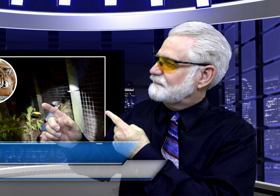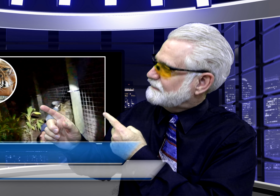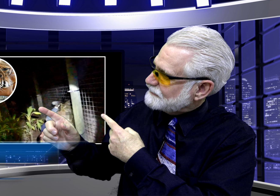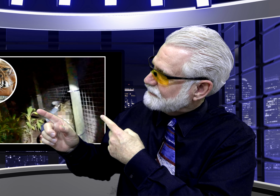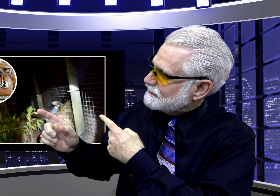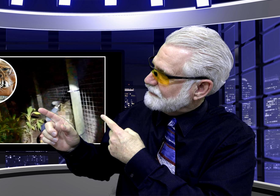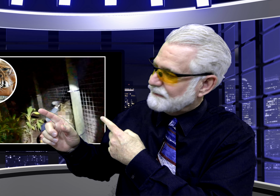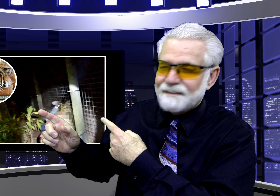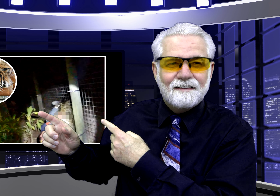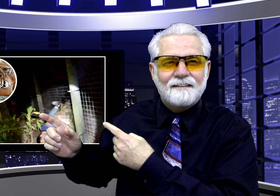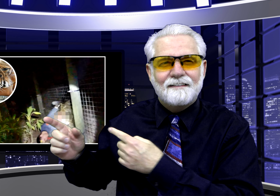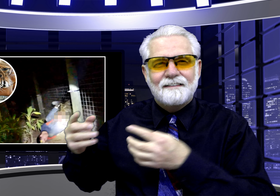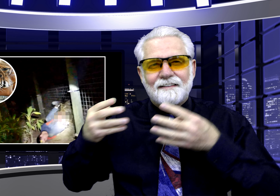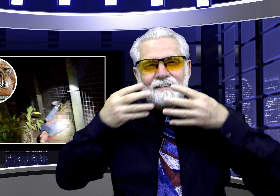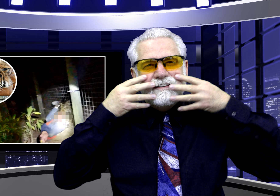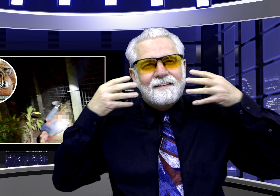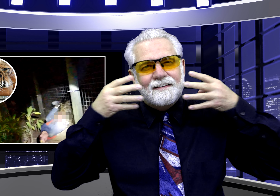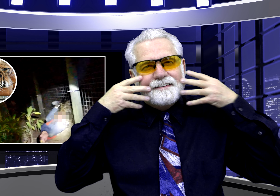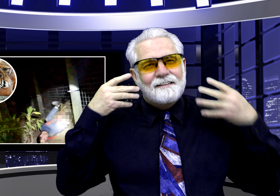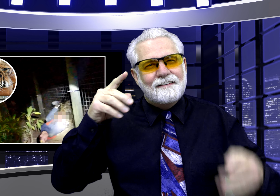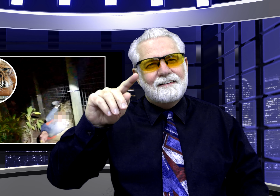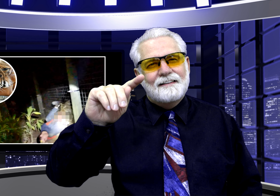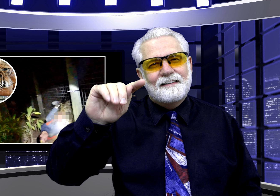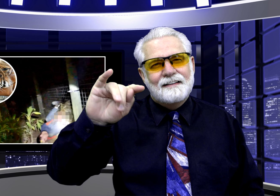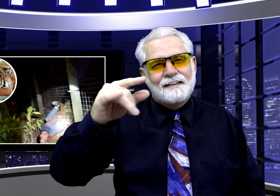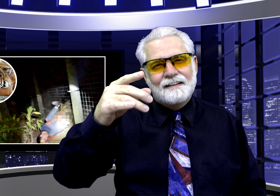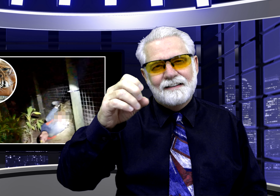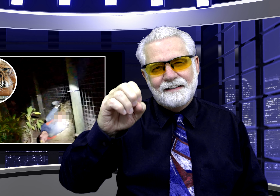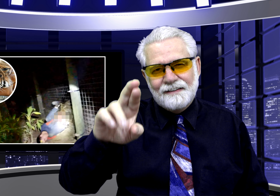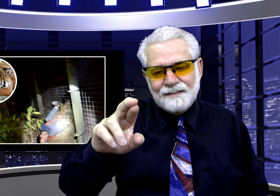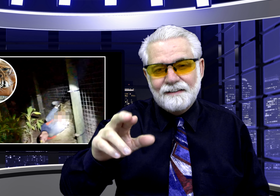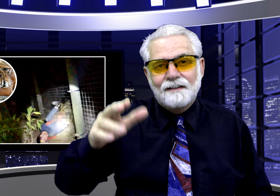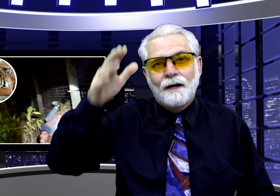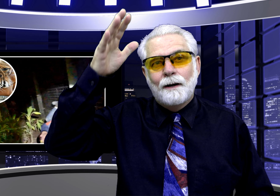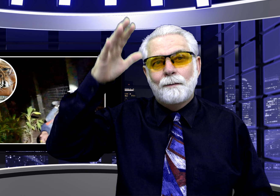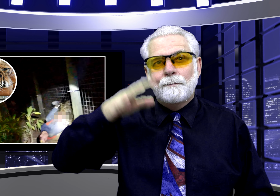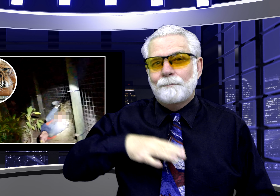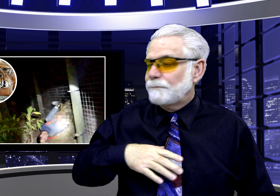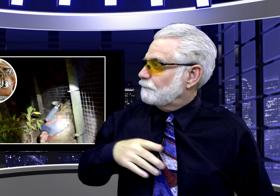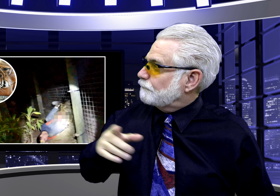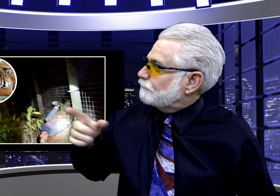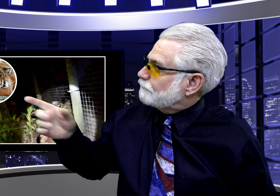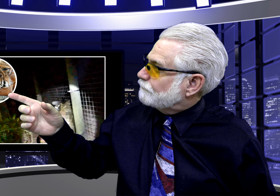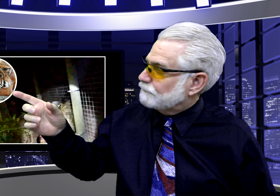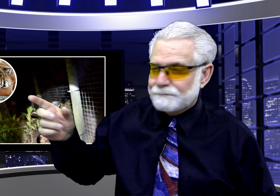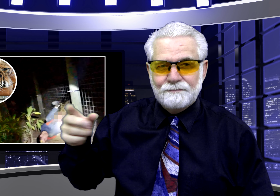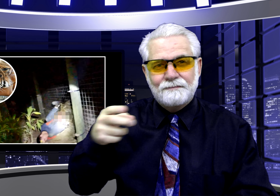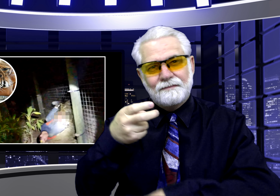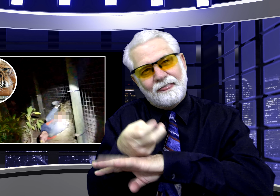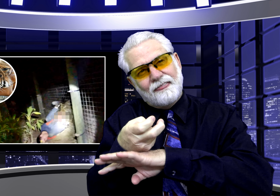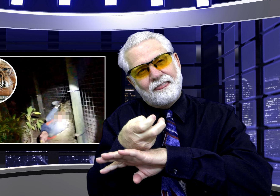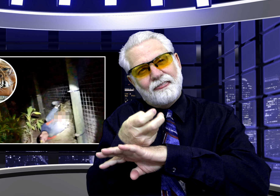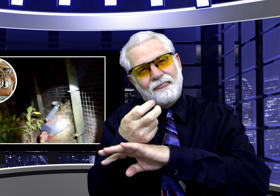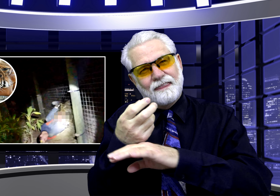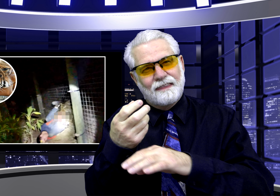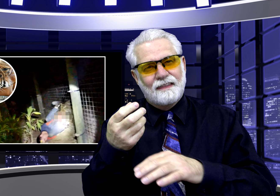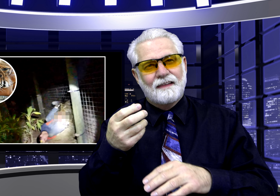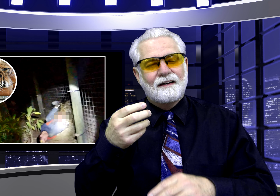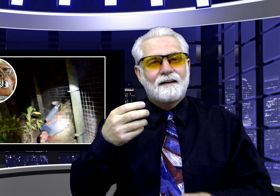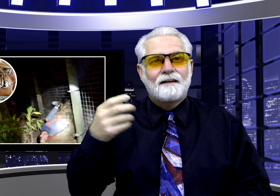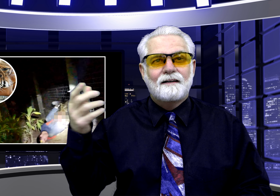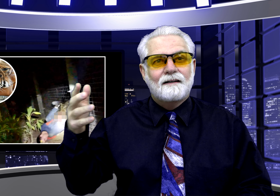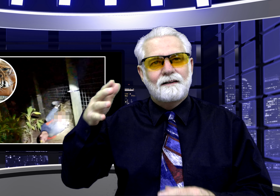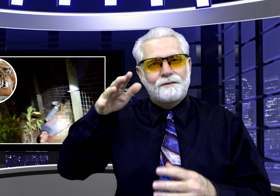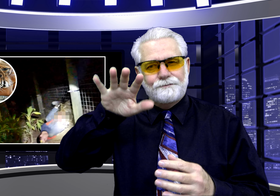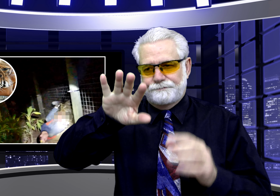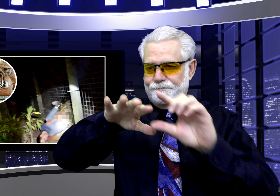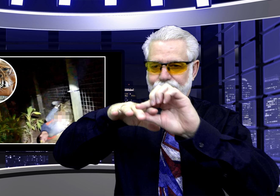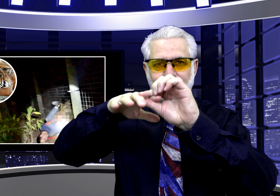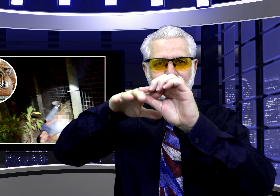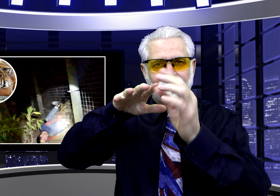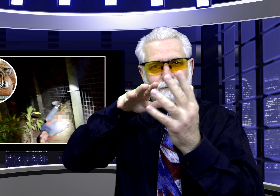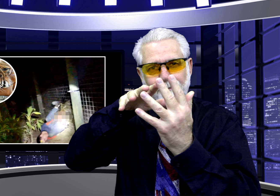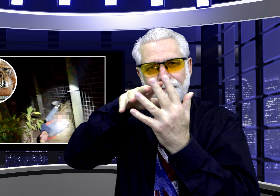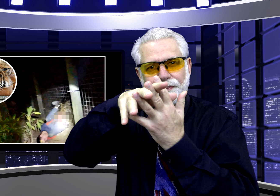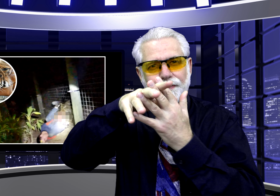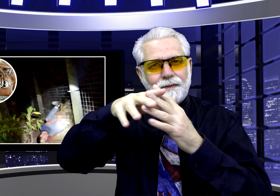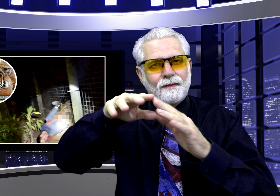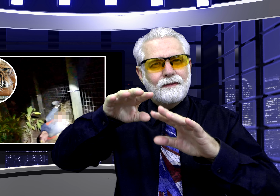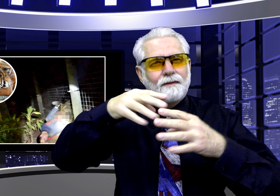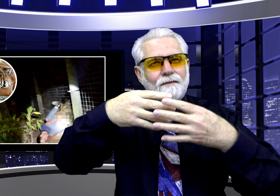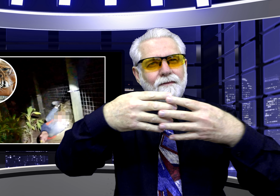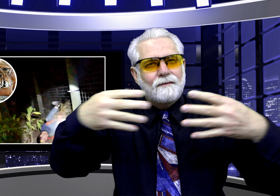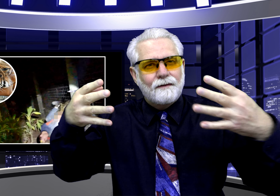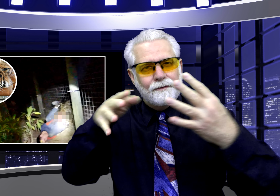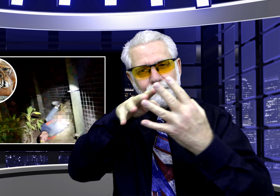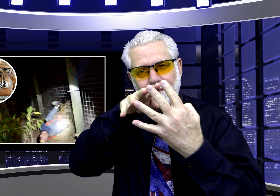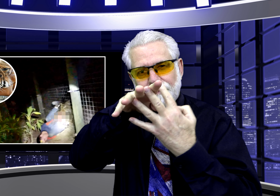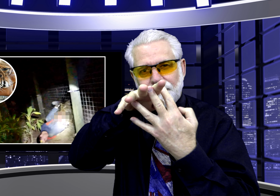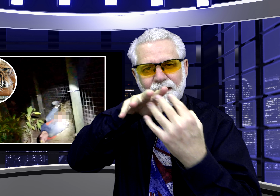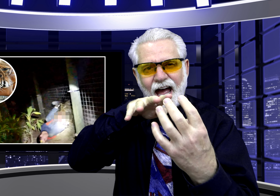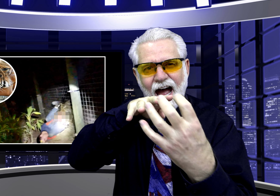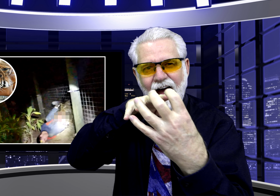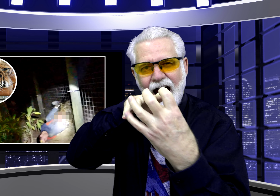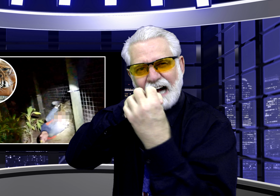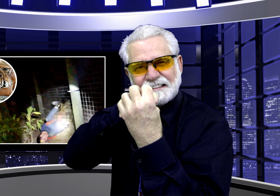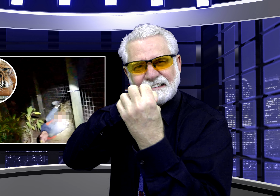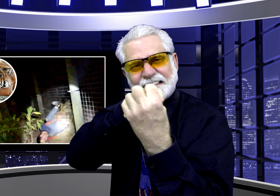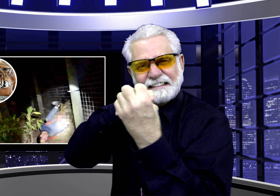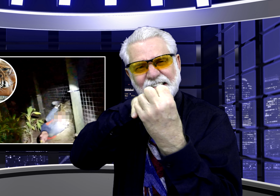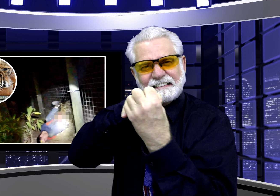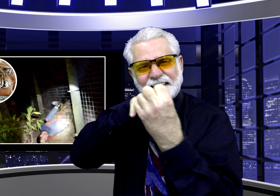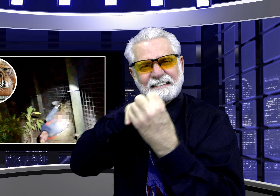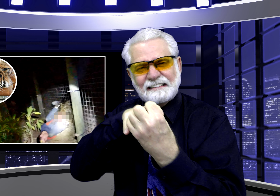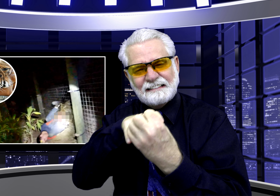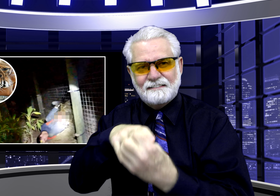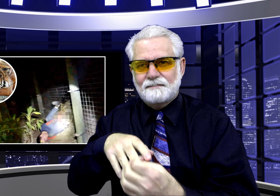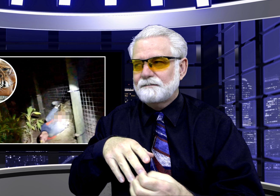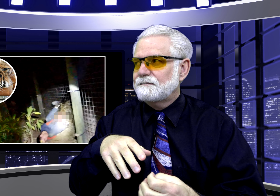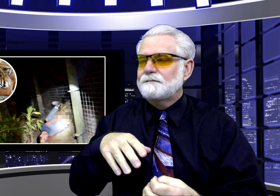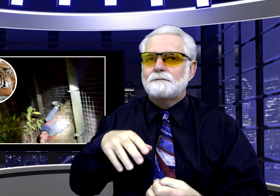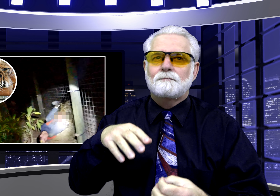A tiger. This man laying here put his fingers in the cage. The tiger bit onto them and tried to rip them off.